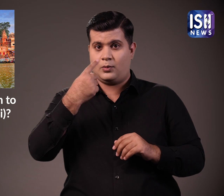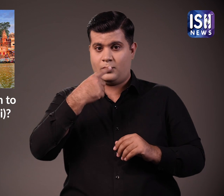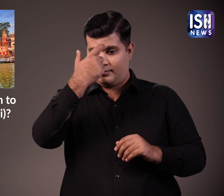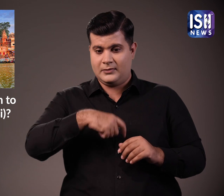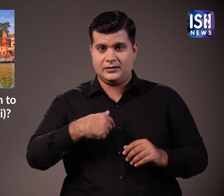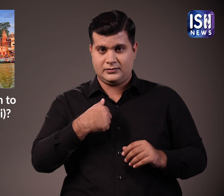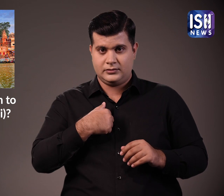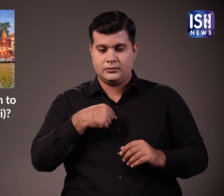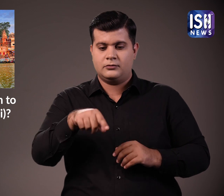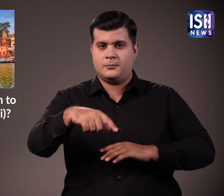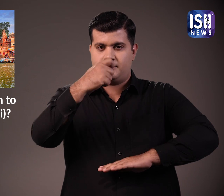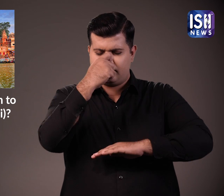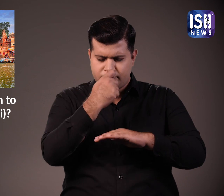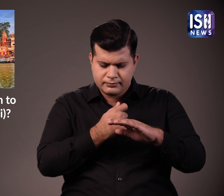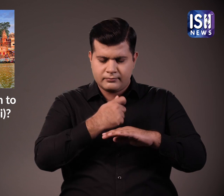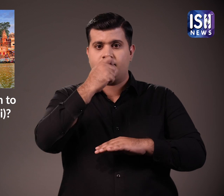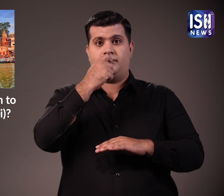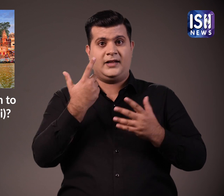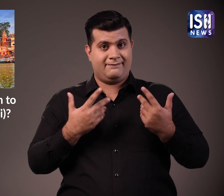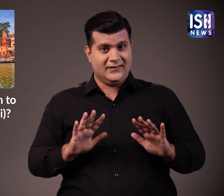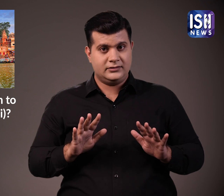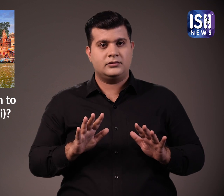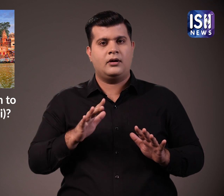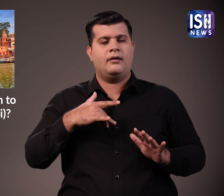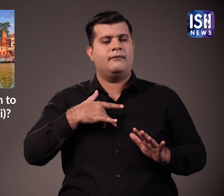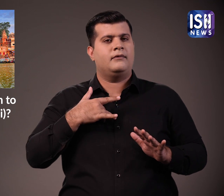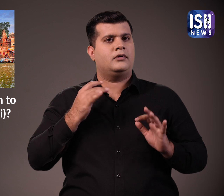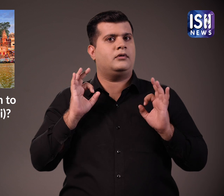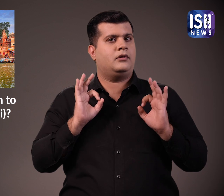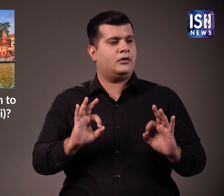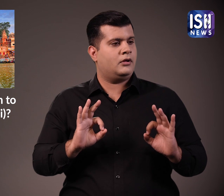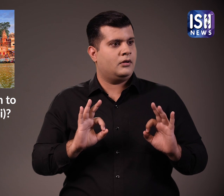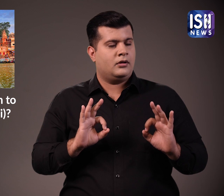Taking a dip in the river Ganga gives a sense of relief.